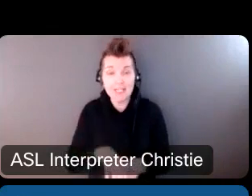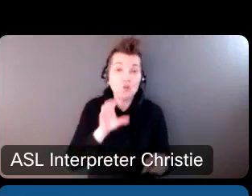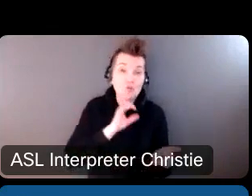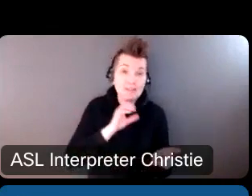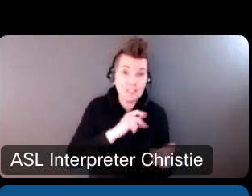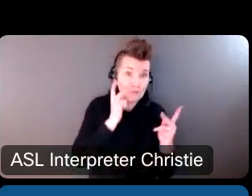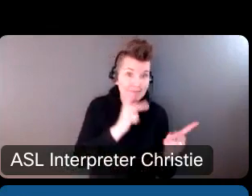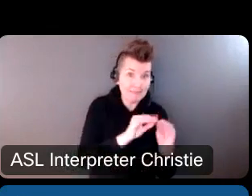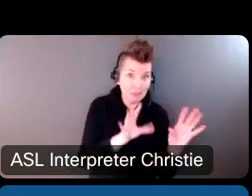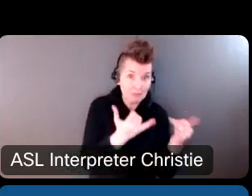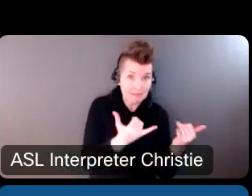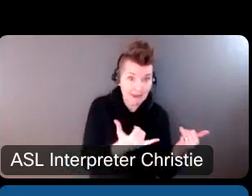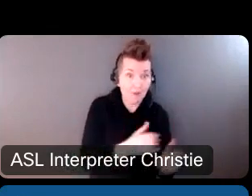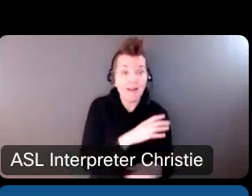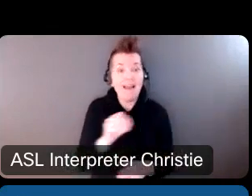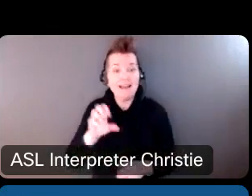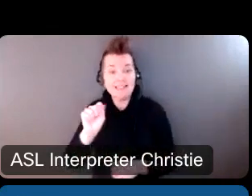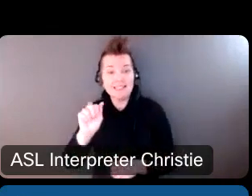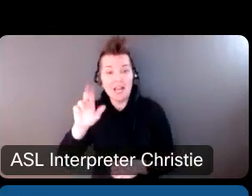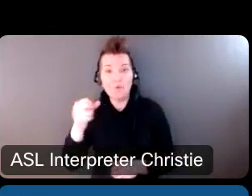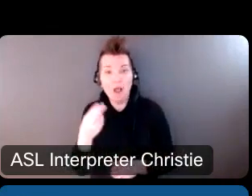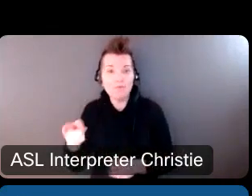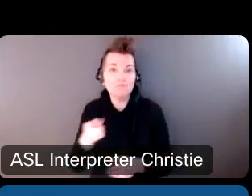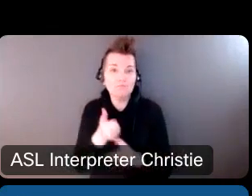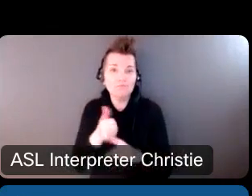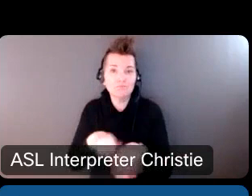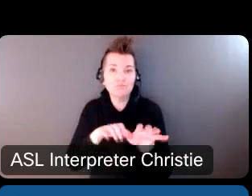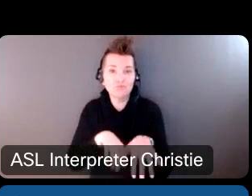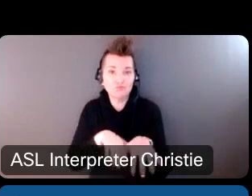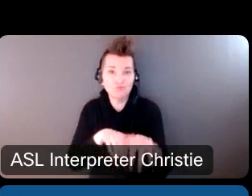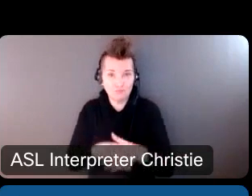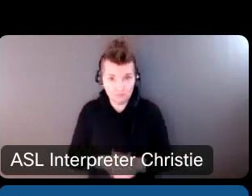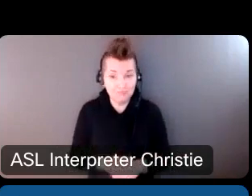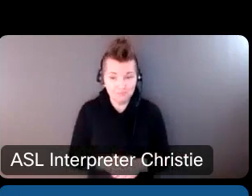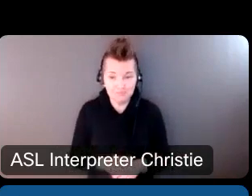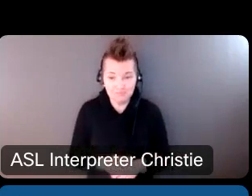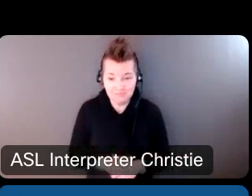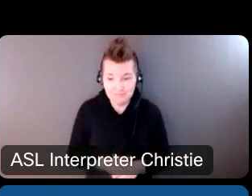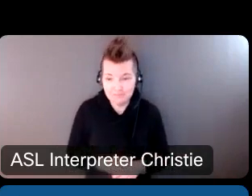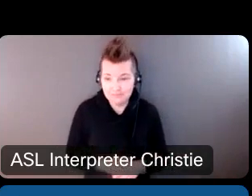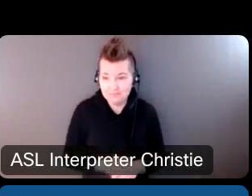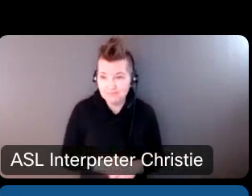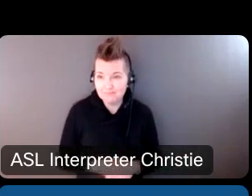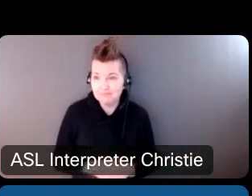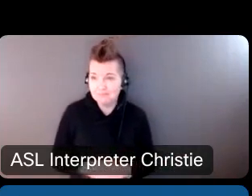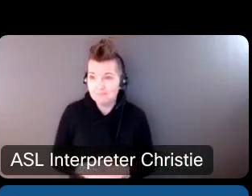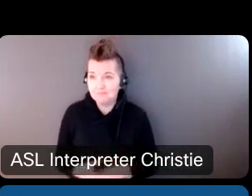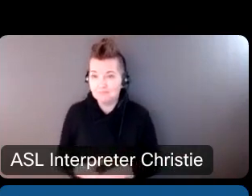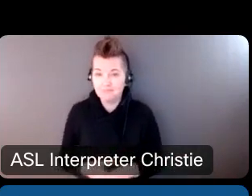the scenes providing CART services.